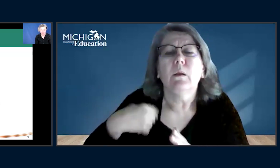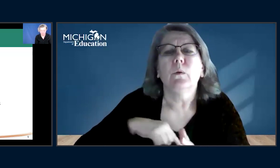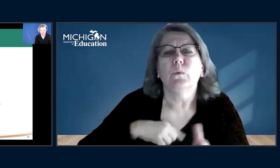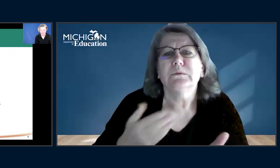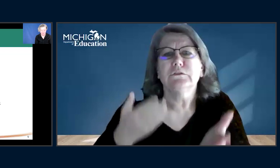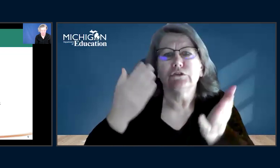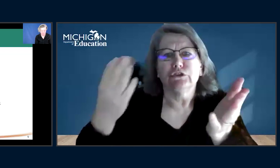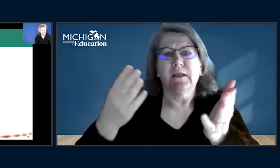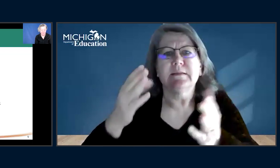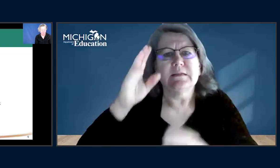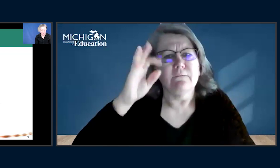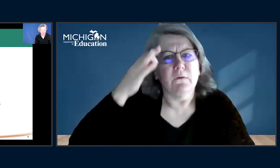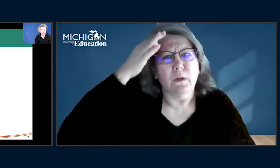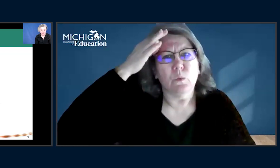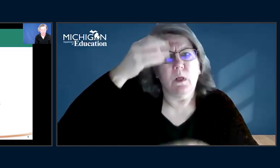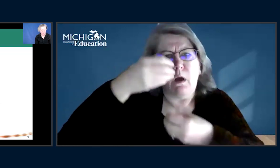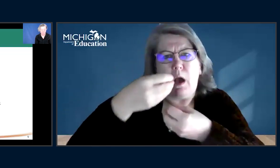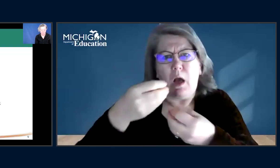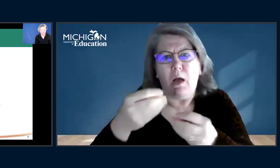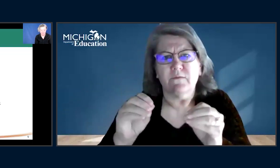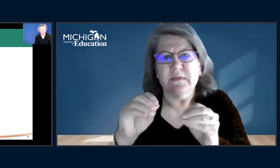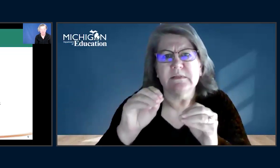the 504 plan, let's just say. Our suggestion at that point